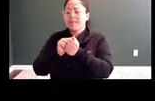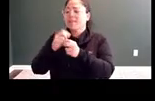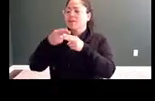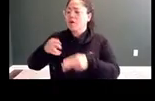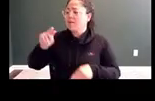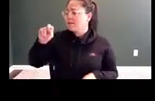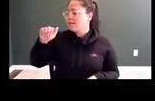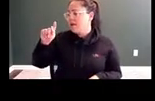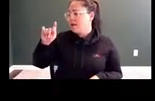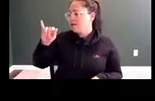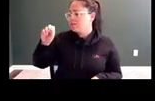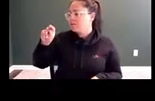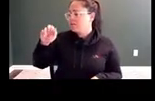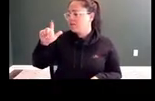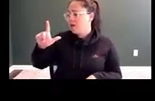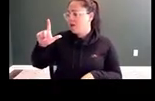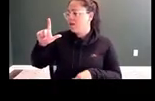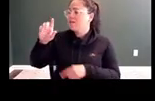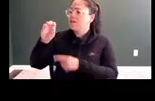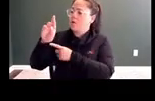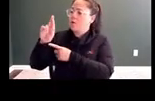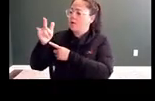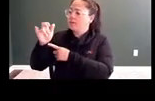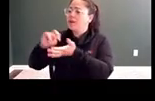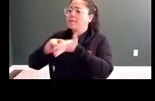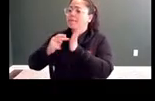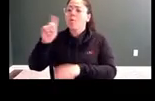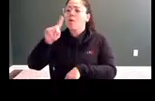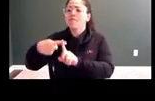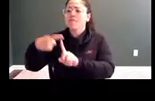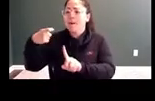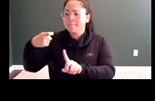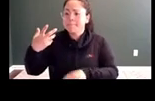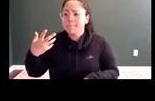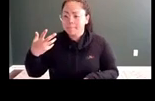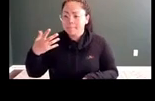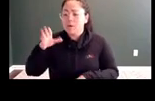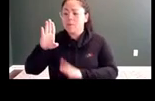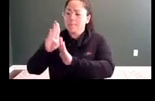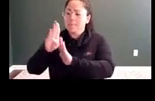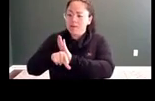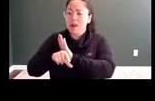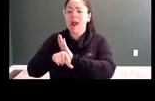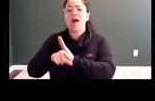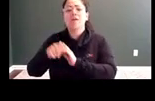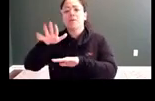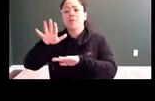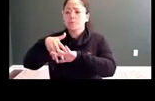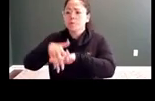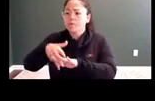So I'm going to talk a bit about the EEOC in general. I know most people know about EEOC so I'm just going to quickly go over that.